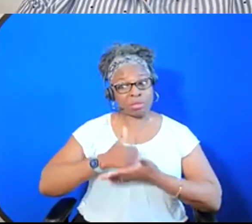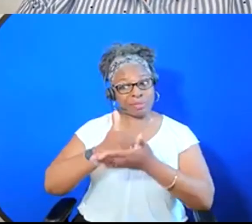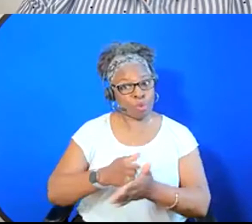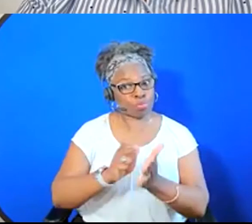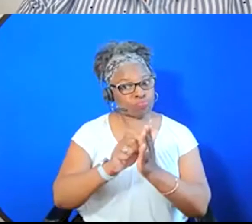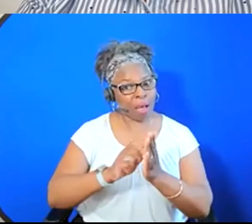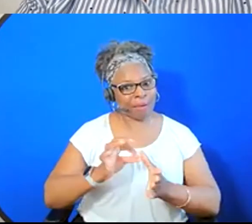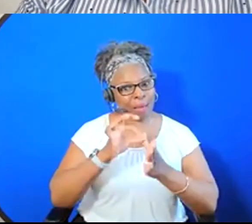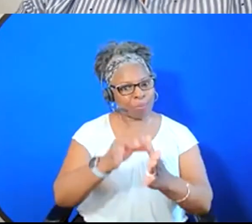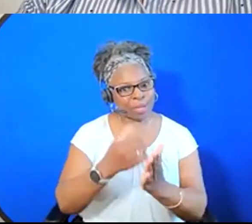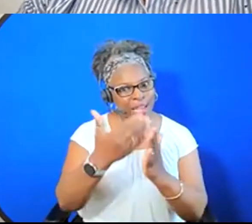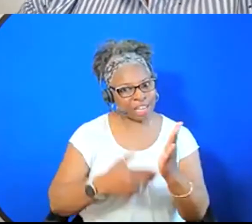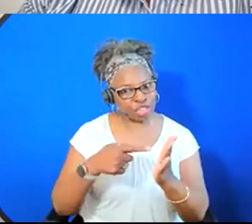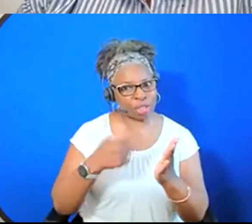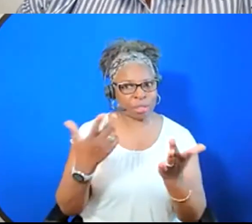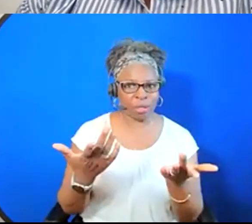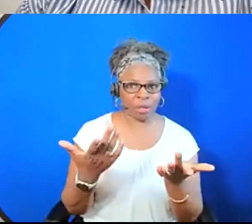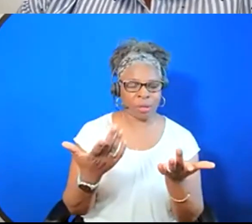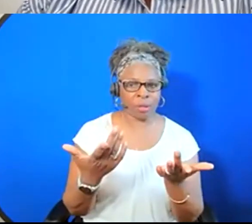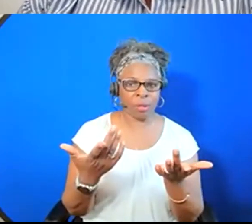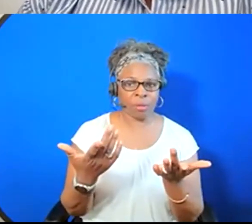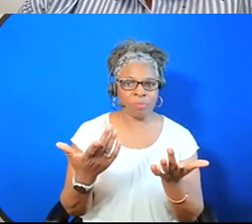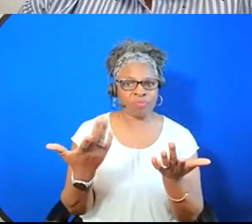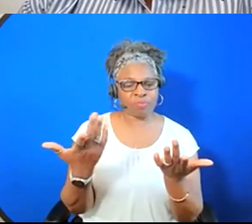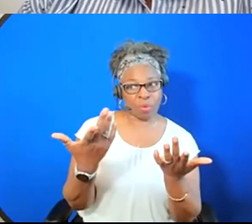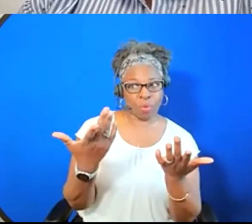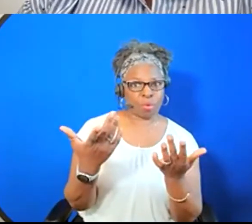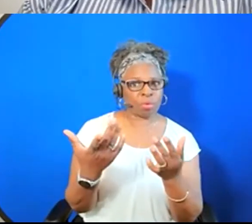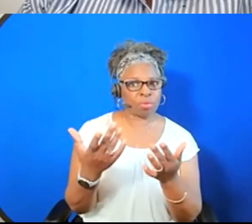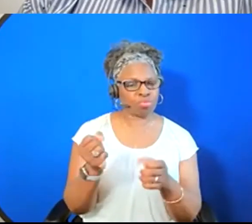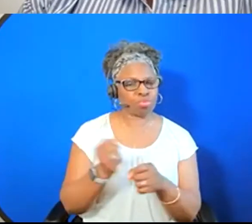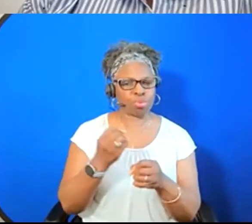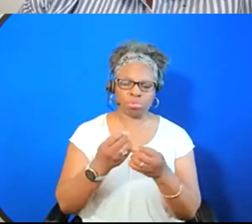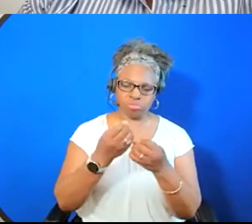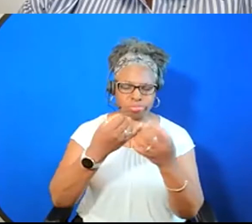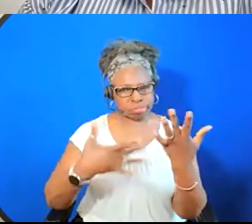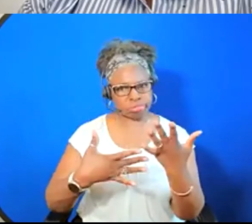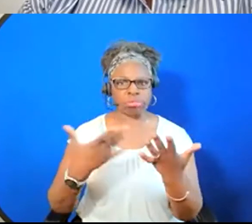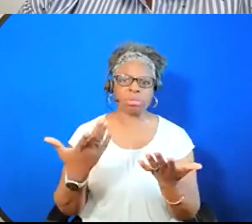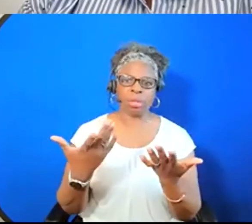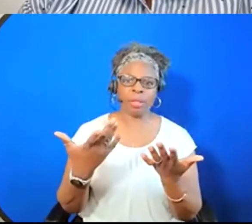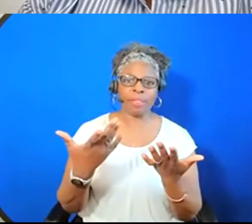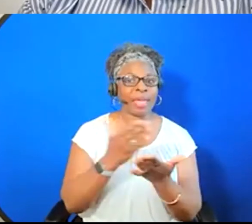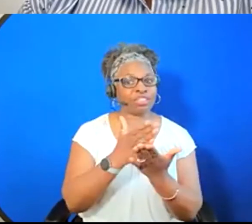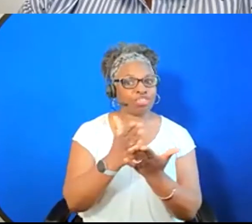you know, pool in and write rights, several applications, and then, you know, show the funding. So, I think this kind of, you know, this sort